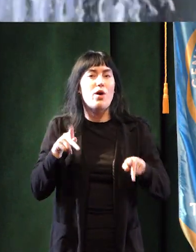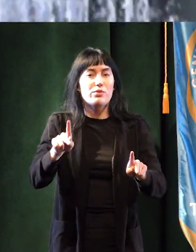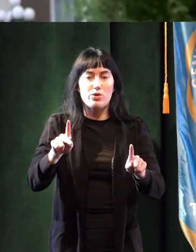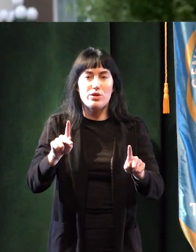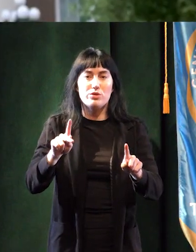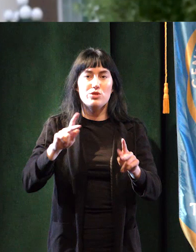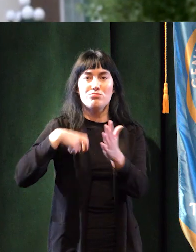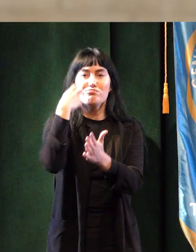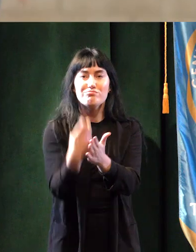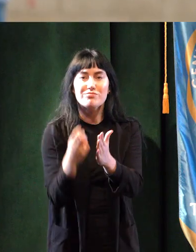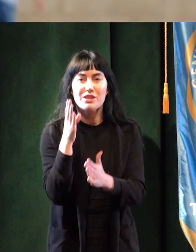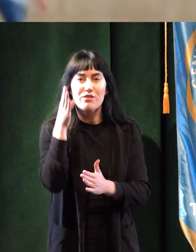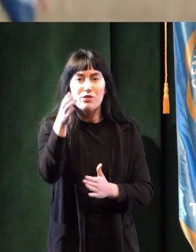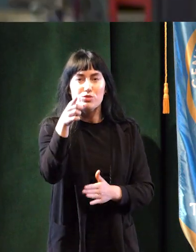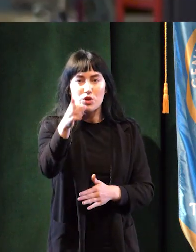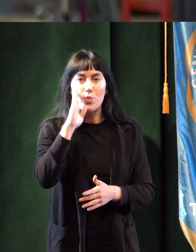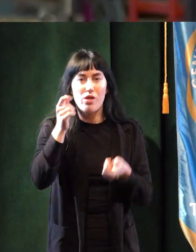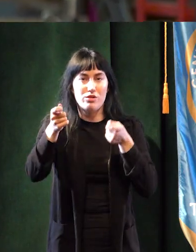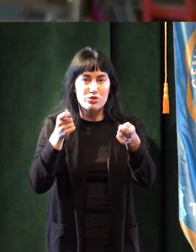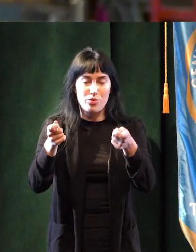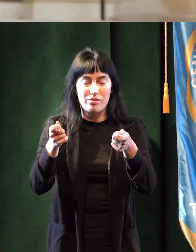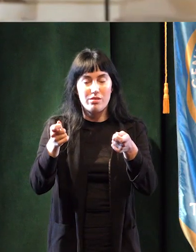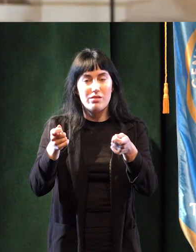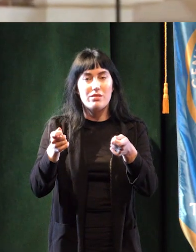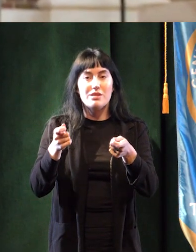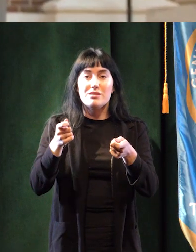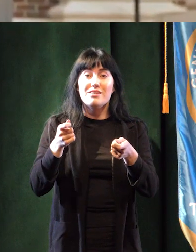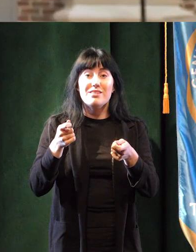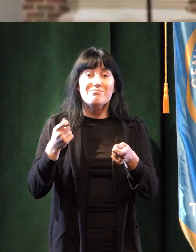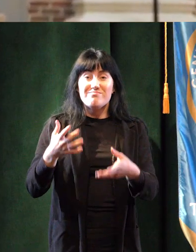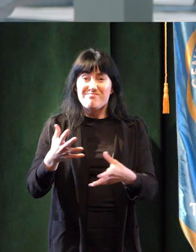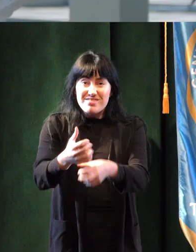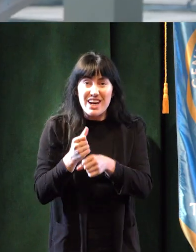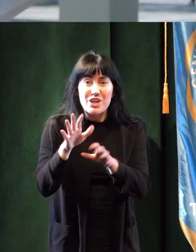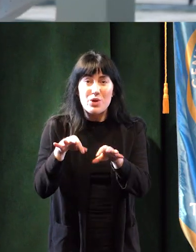into a future that only you can control in earning your diploma you've proven